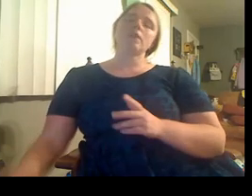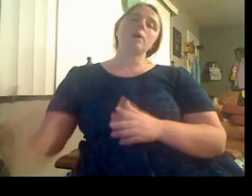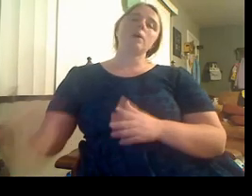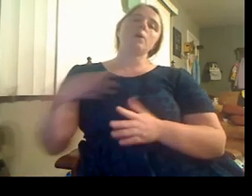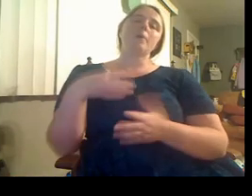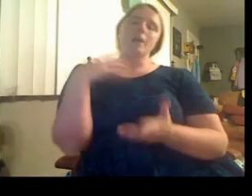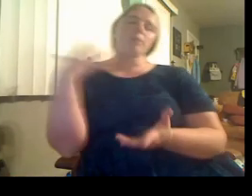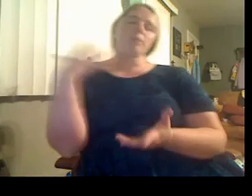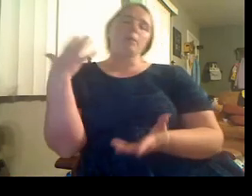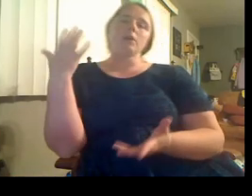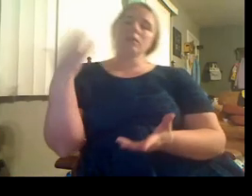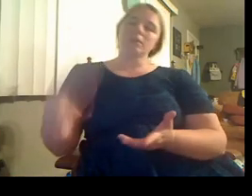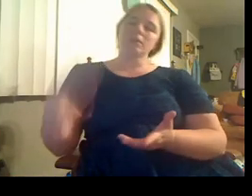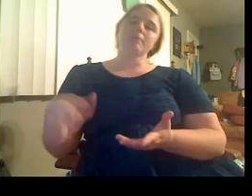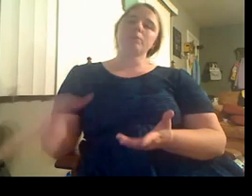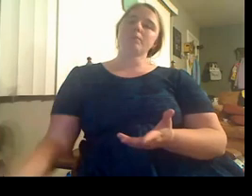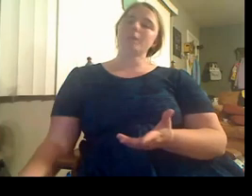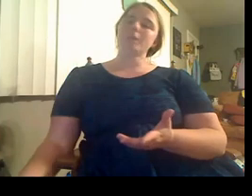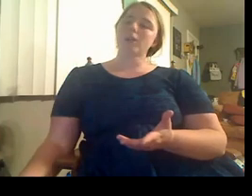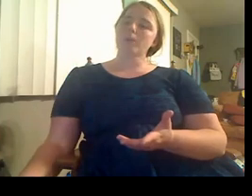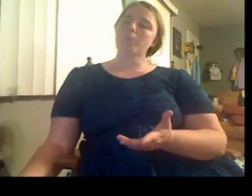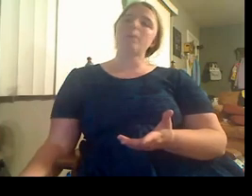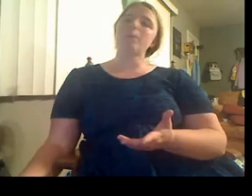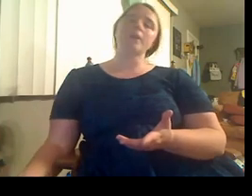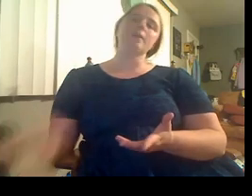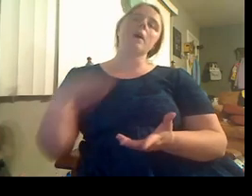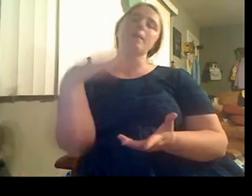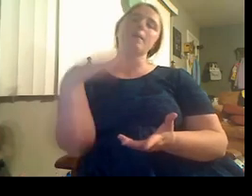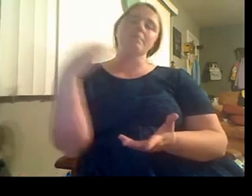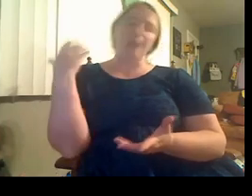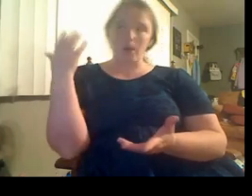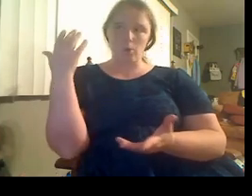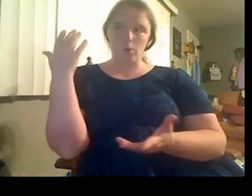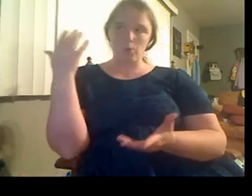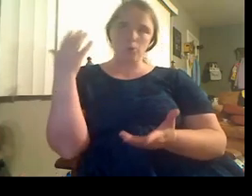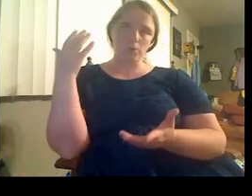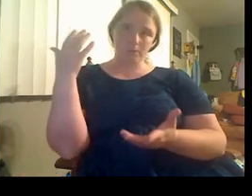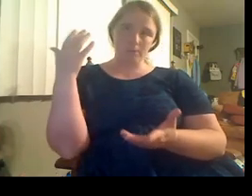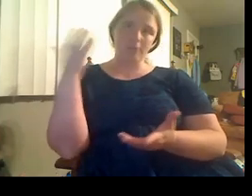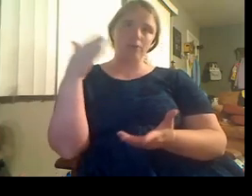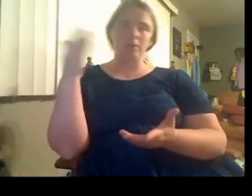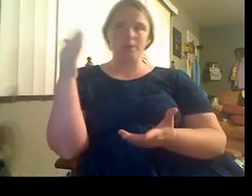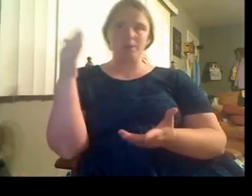So by now you probably are a little bit more familiar with how our federal government state